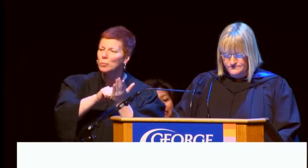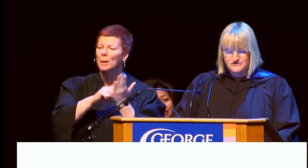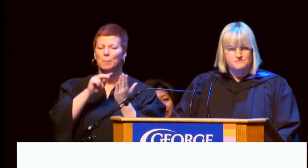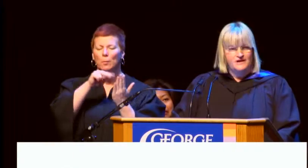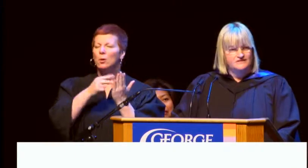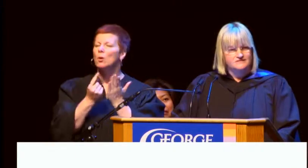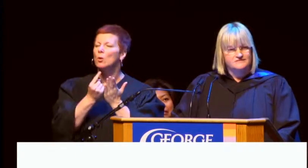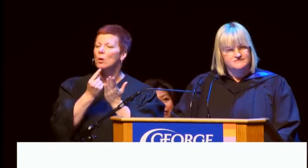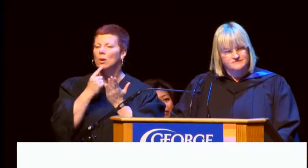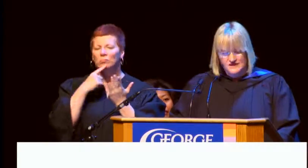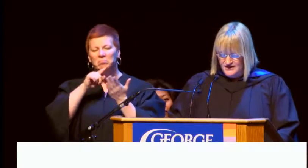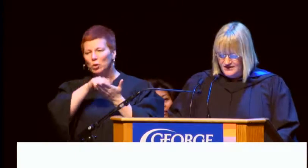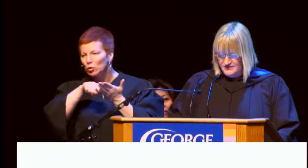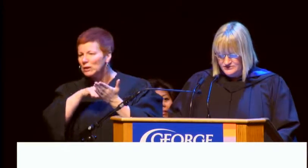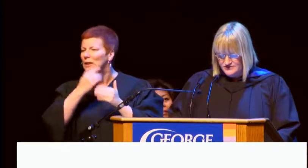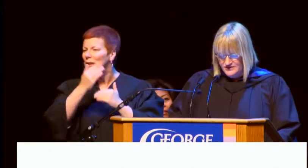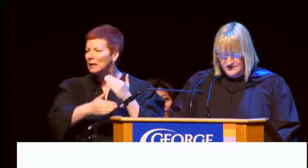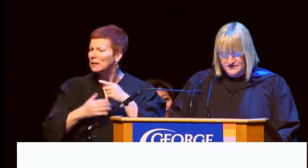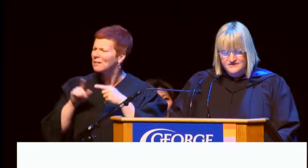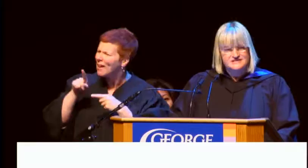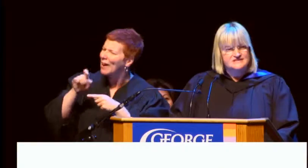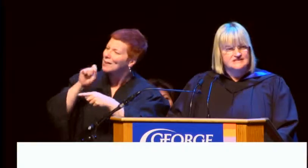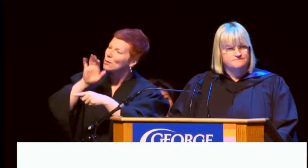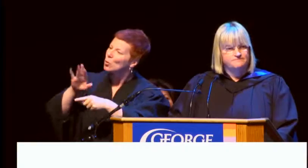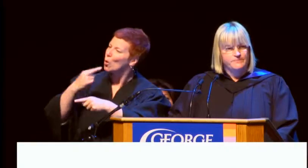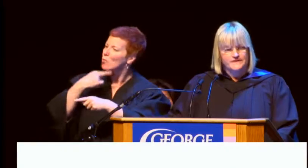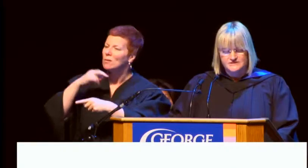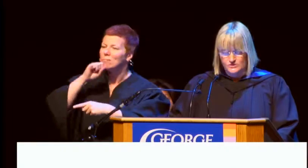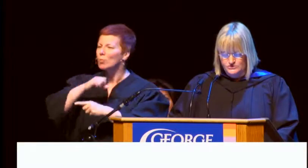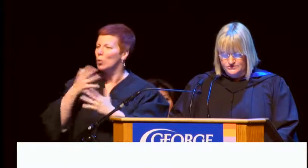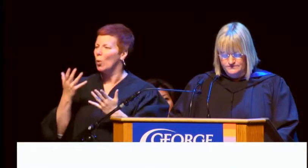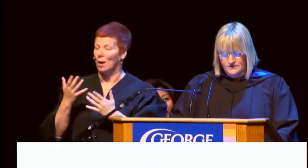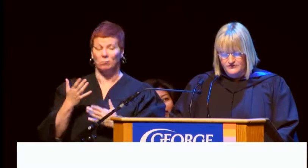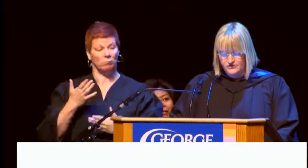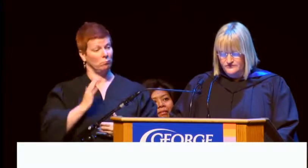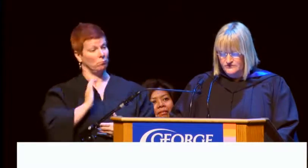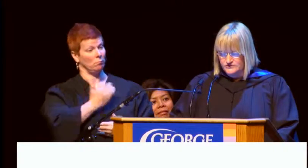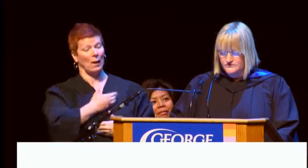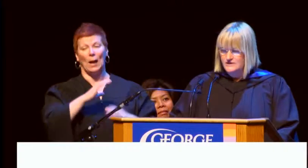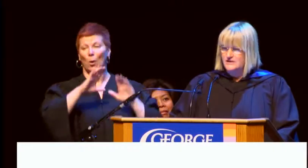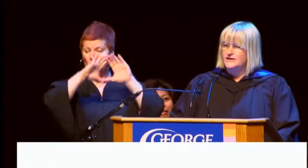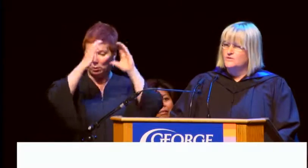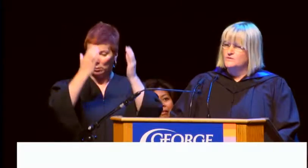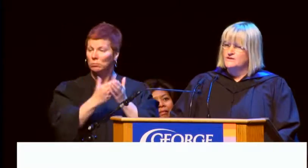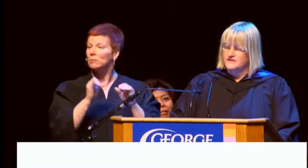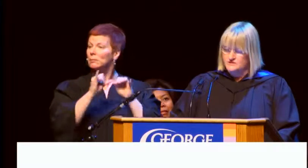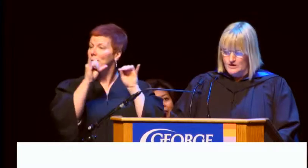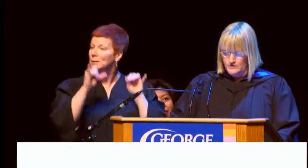SHE SMILED AND THEN ANSWERED THE SYSTEMS. IT'S WHOLESOME AND THOUGHTFUL; THE WAY IT ALL WORKS. EQUIPMENT IN ITS PROPER PLACE; THE COUNTERS GLEAMING AT THE END OF SERVICE.